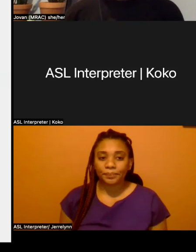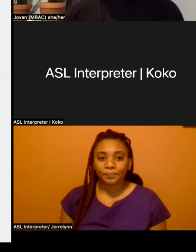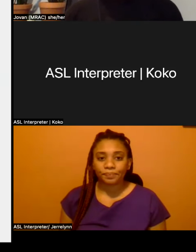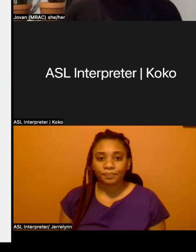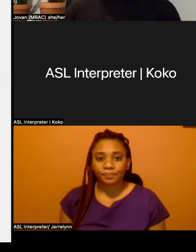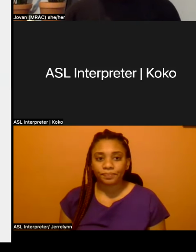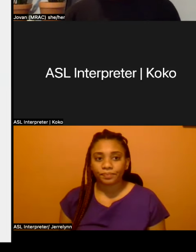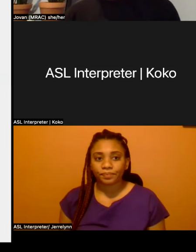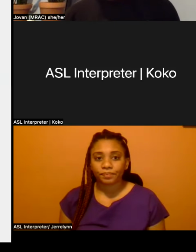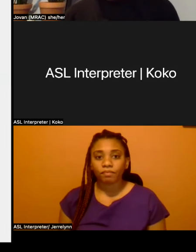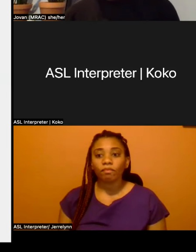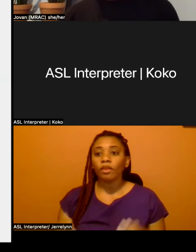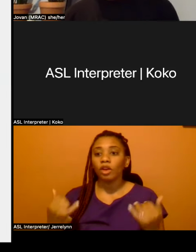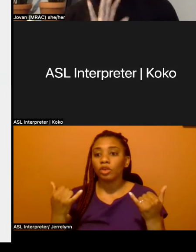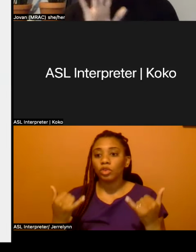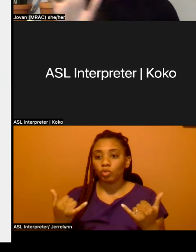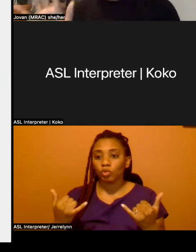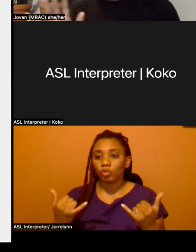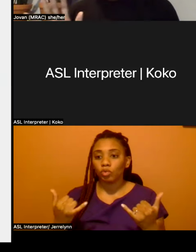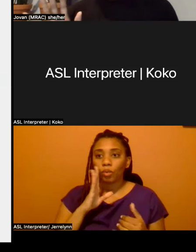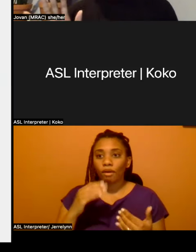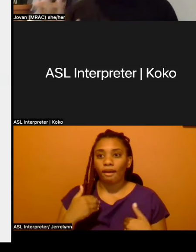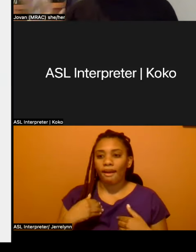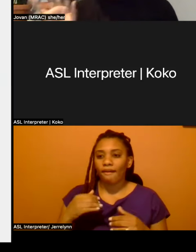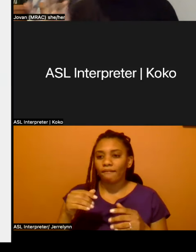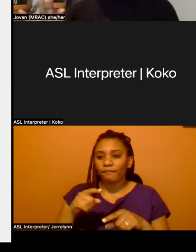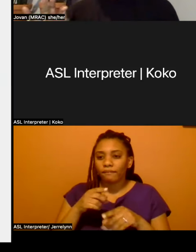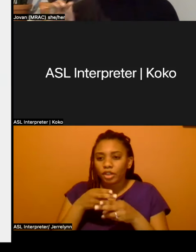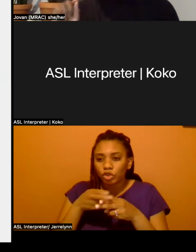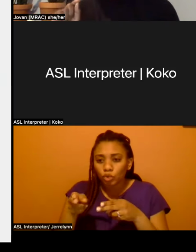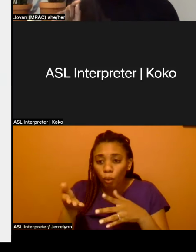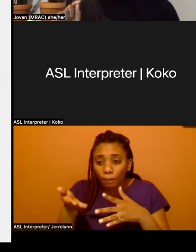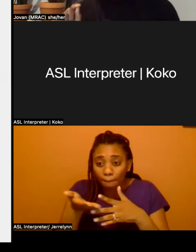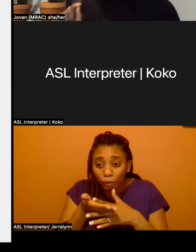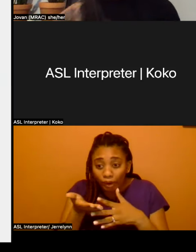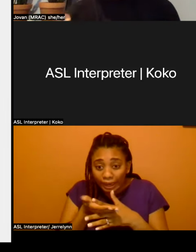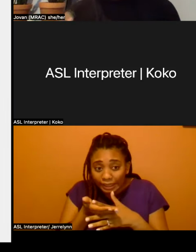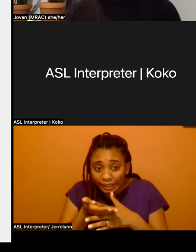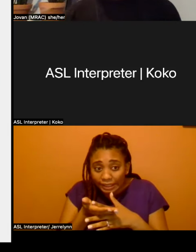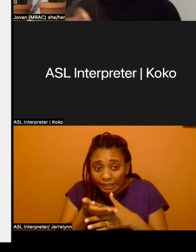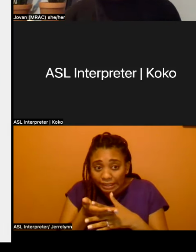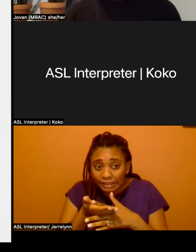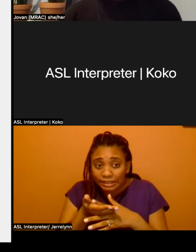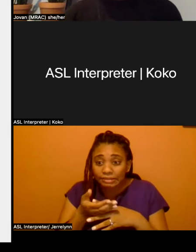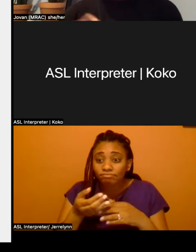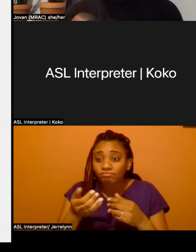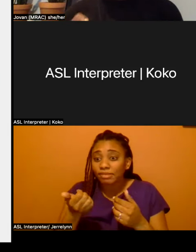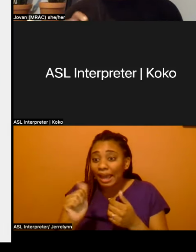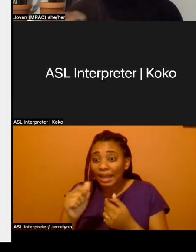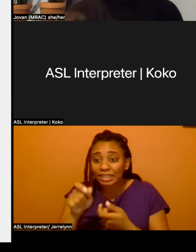Okay, let's take another break, and see if there's any questions specifically about eligibility,